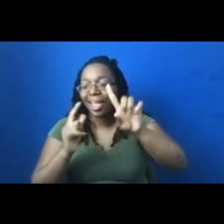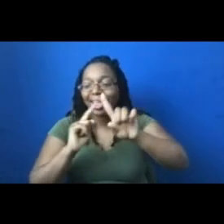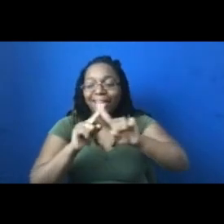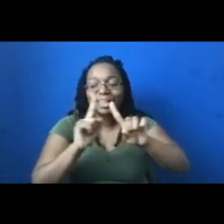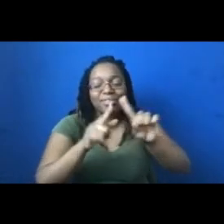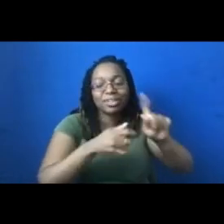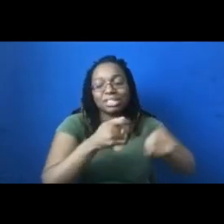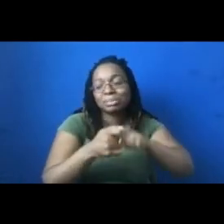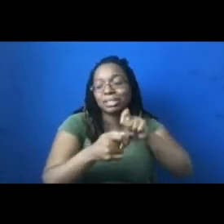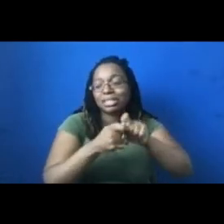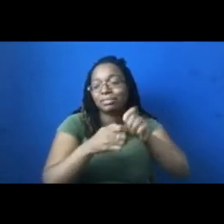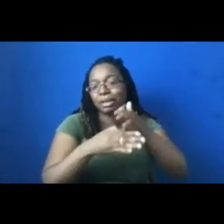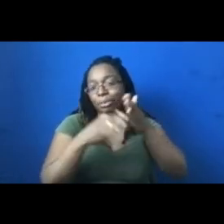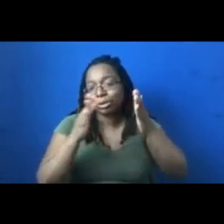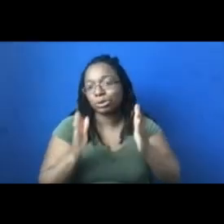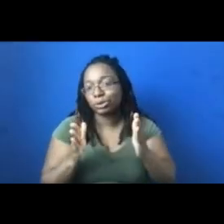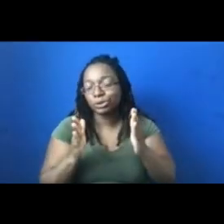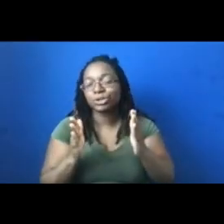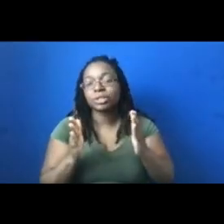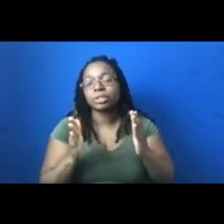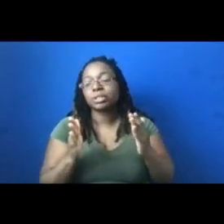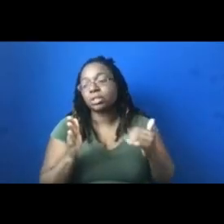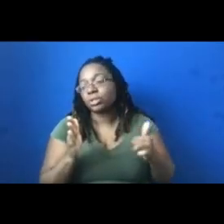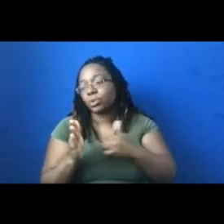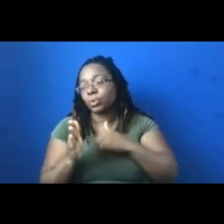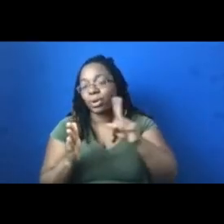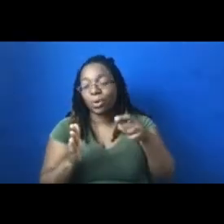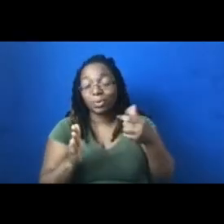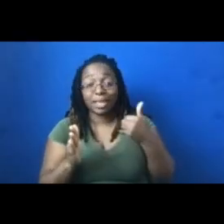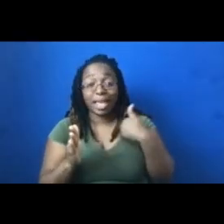partners, we just enumerated the categories that you might